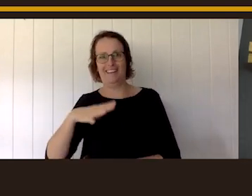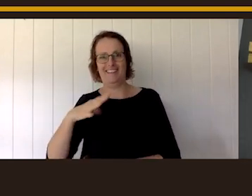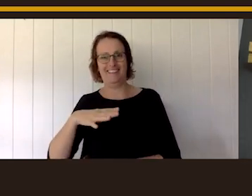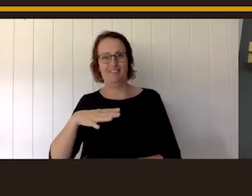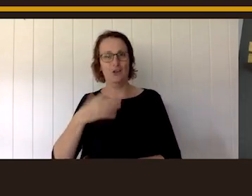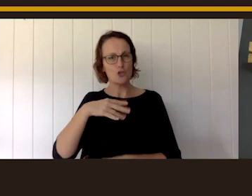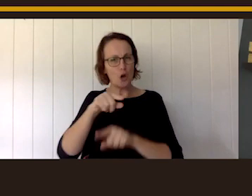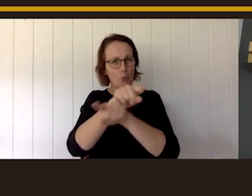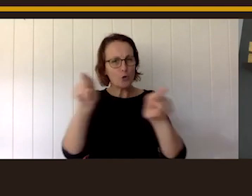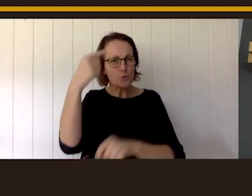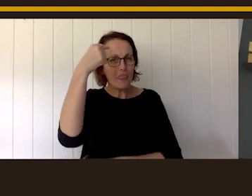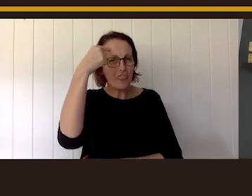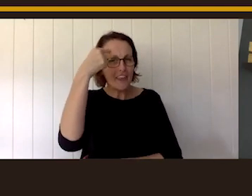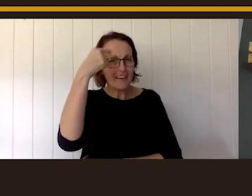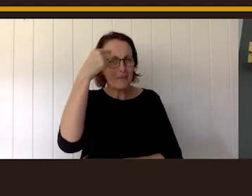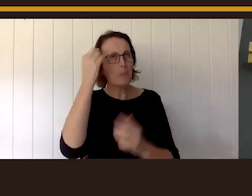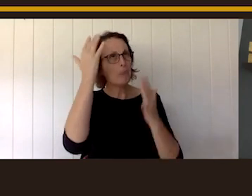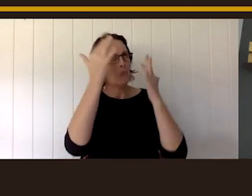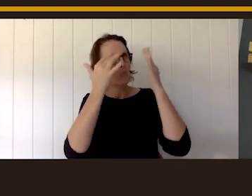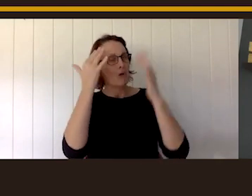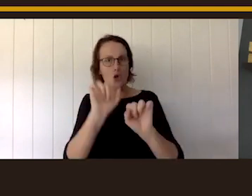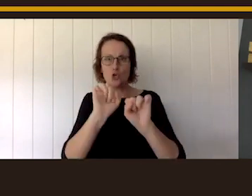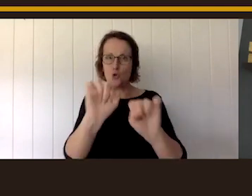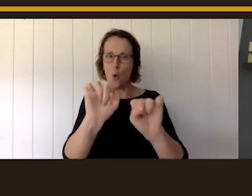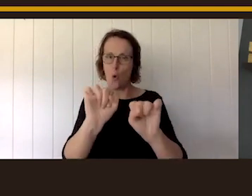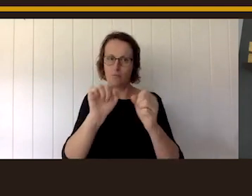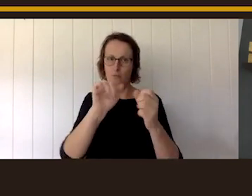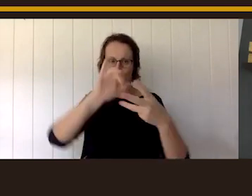take just a moment to reflect on how are you at the moment, and who are